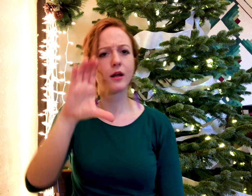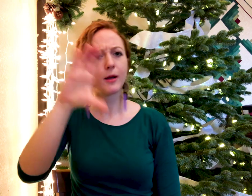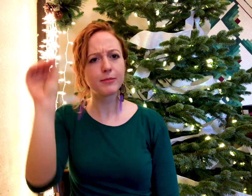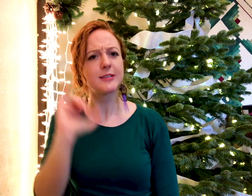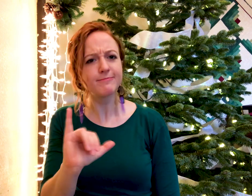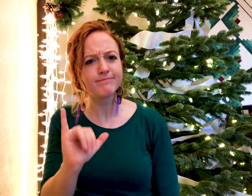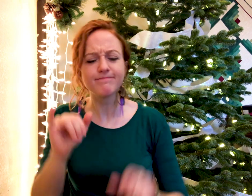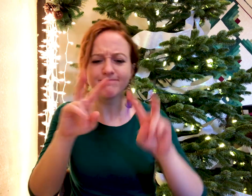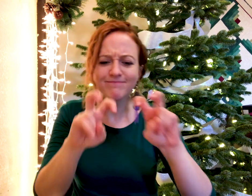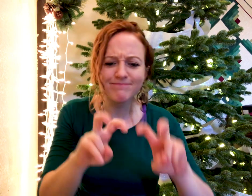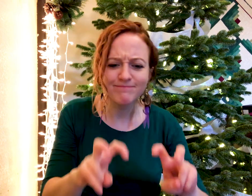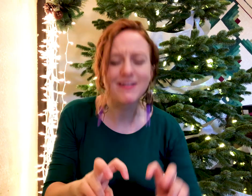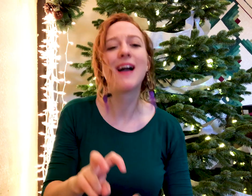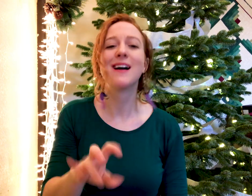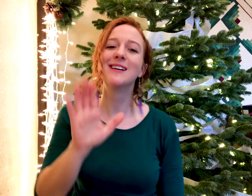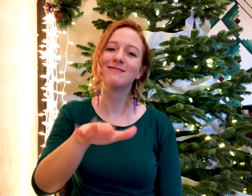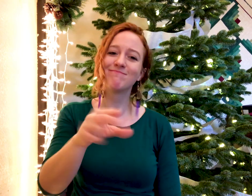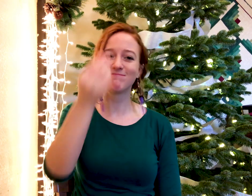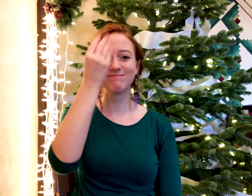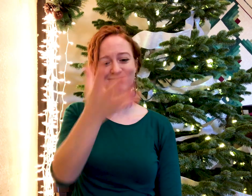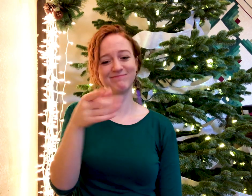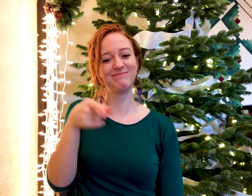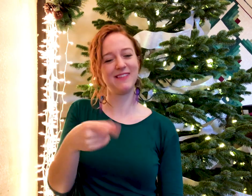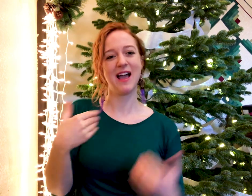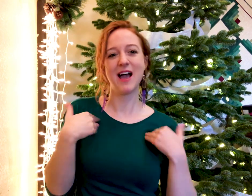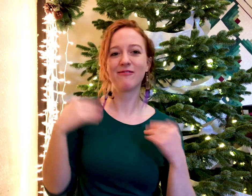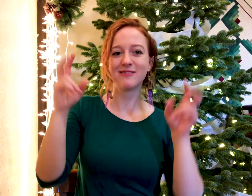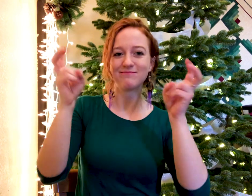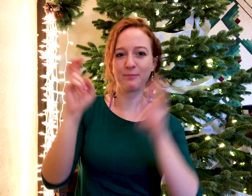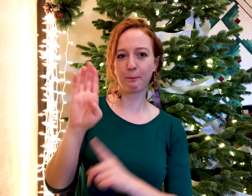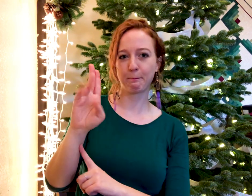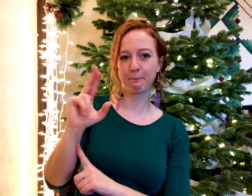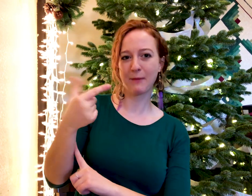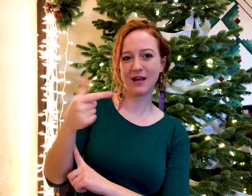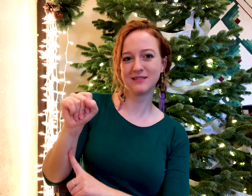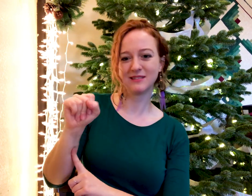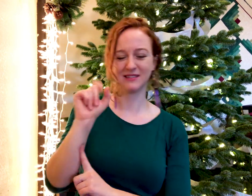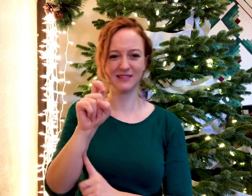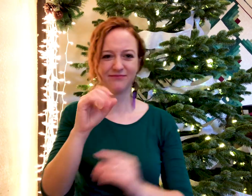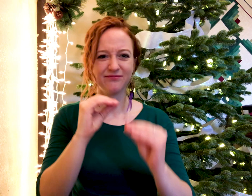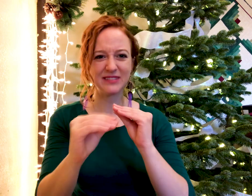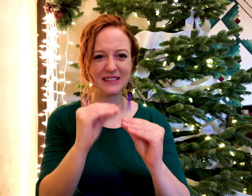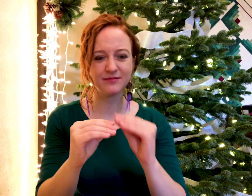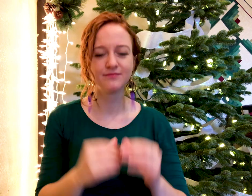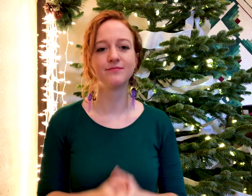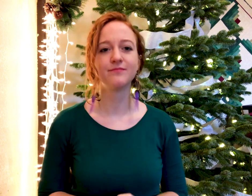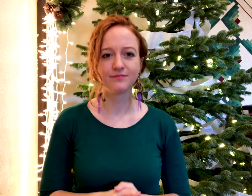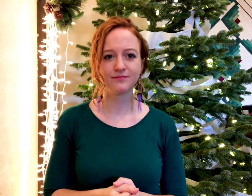Over the phone, the company said there are some “bugs” that need to be fixed.